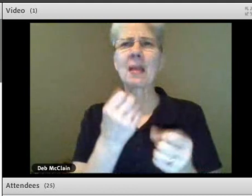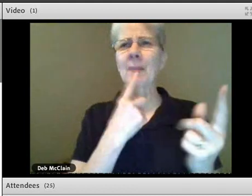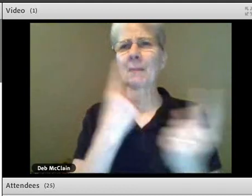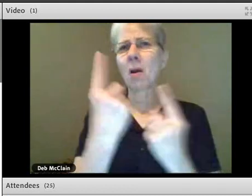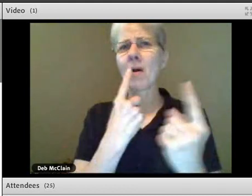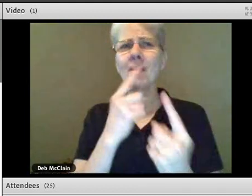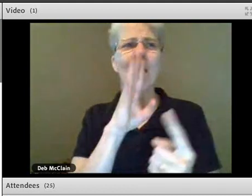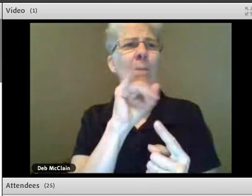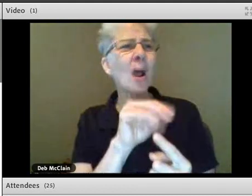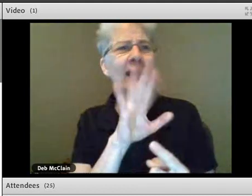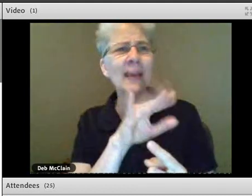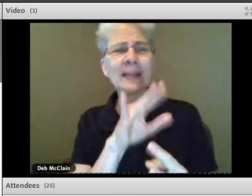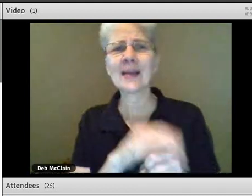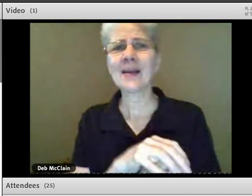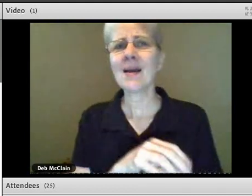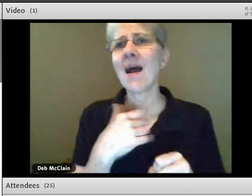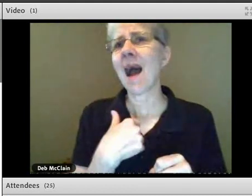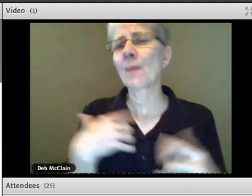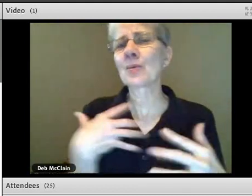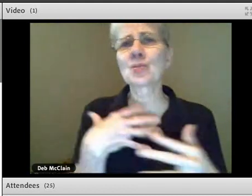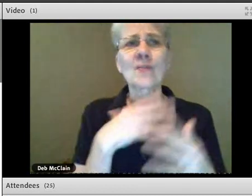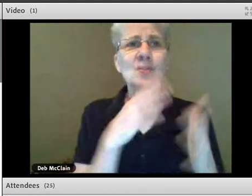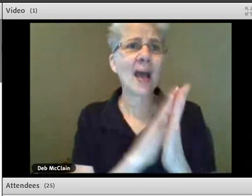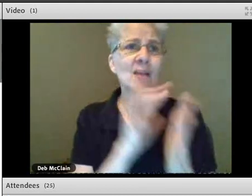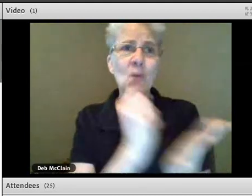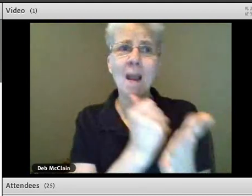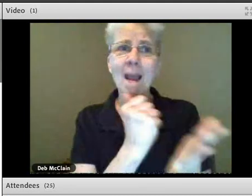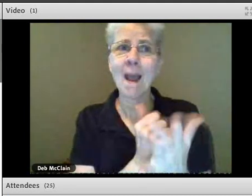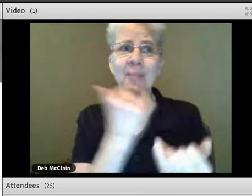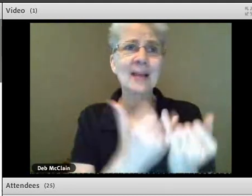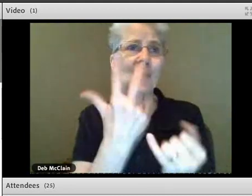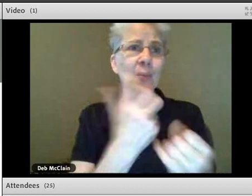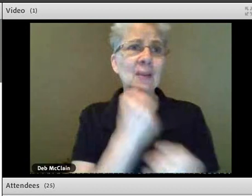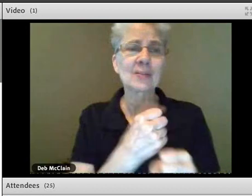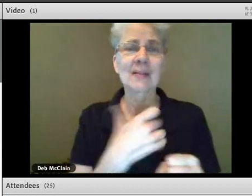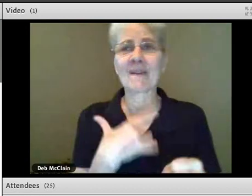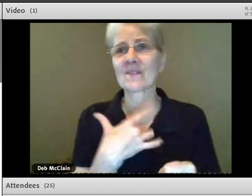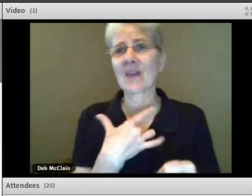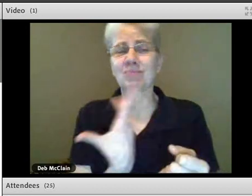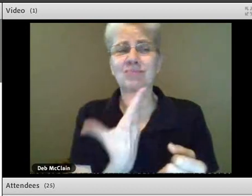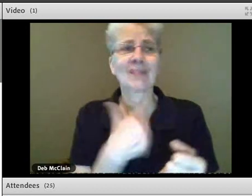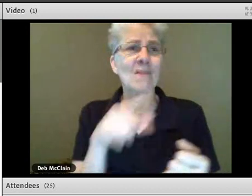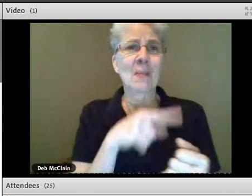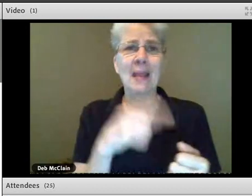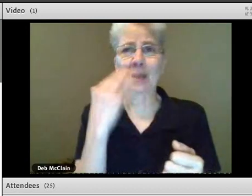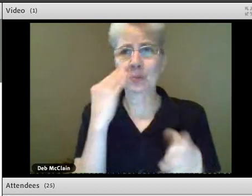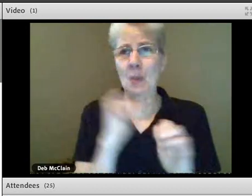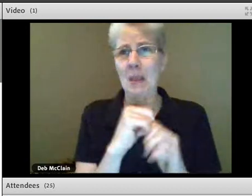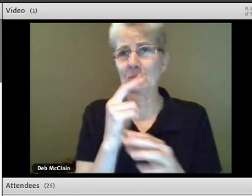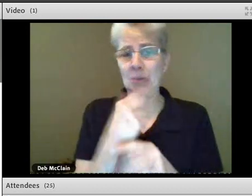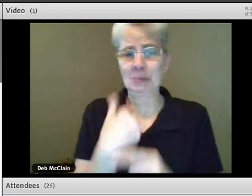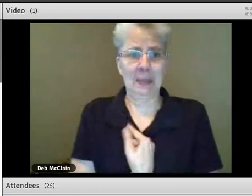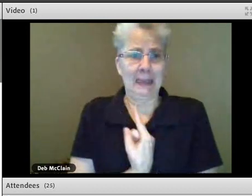"Brian, I was super nervous to ask you for help for, like, the last 3 years because I felt that everyone else knew how to use a computer except me,